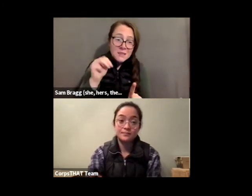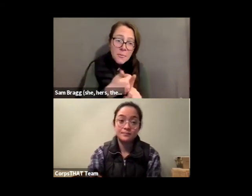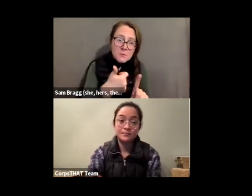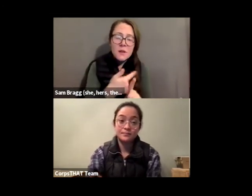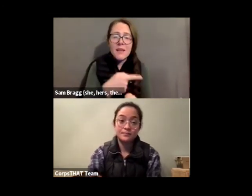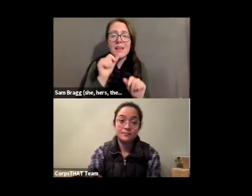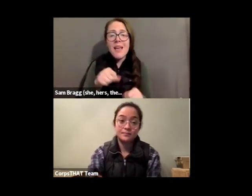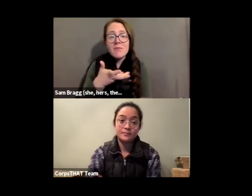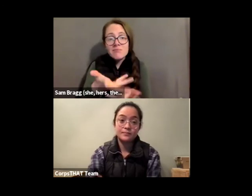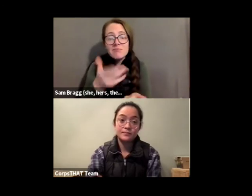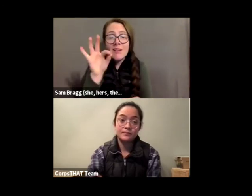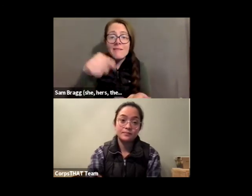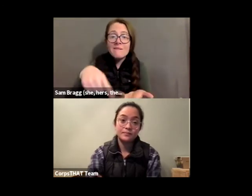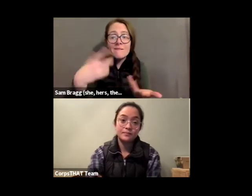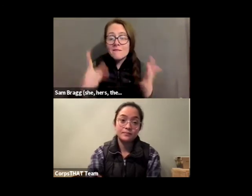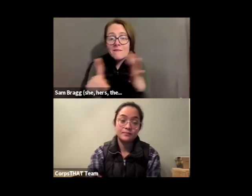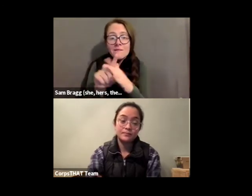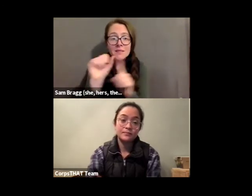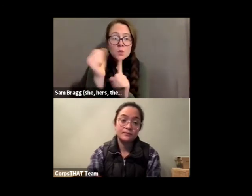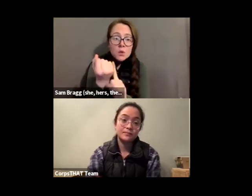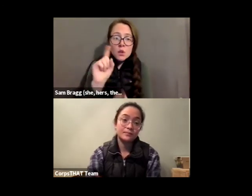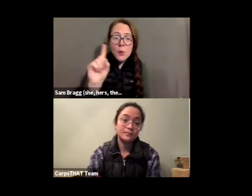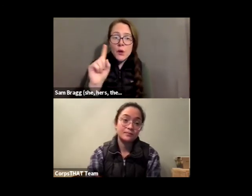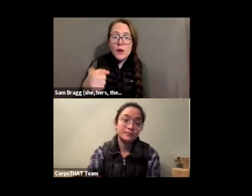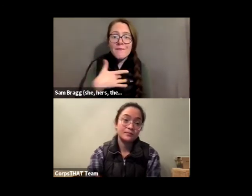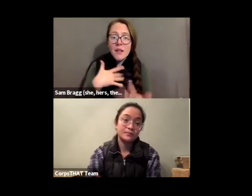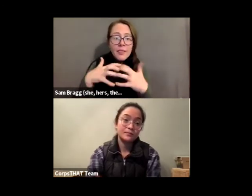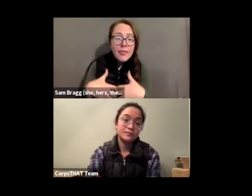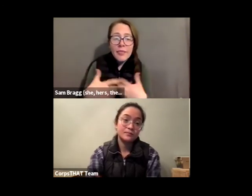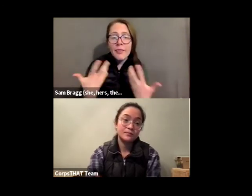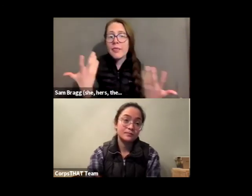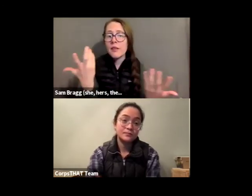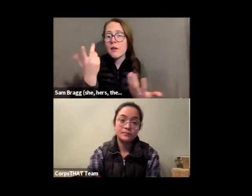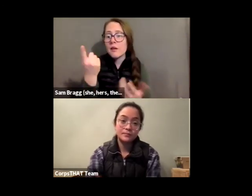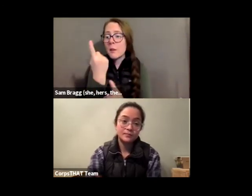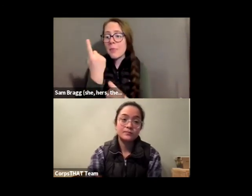going to have um a lot more to connect with as far as experiencing autism they're going to